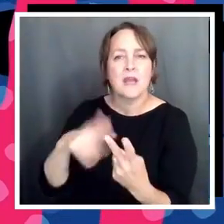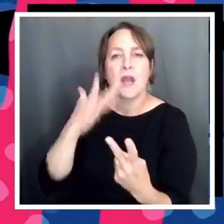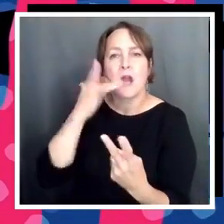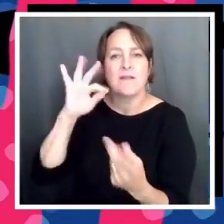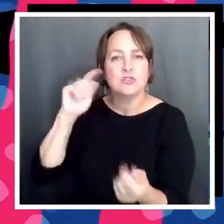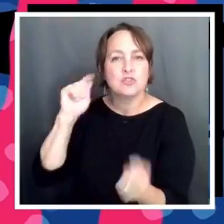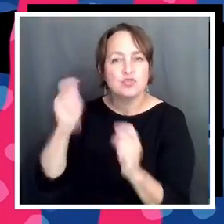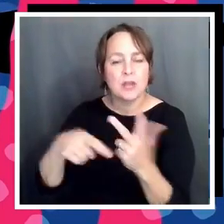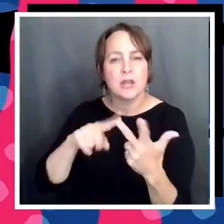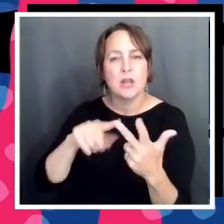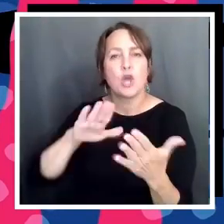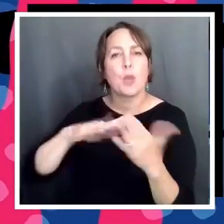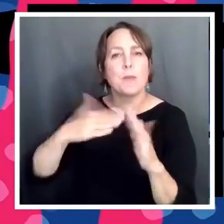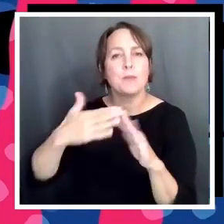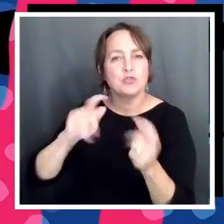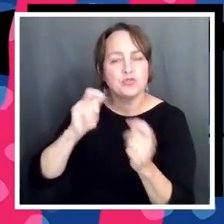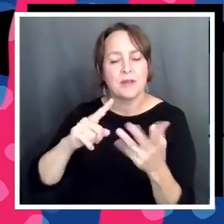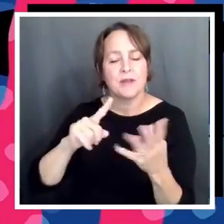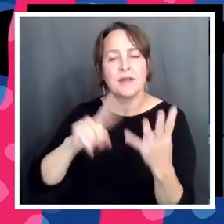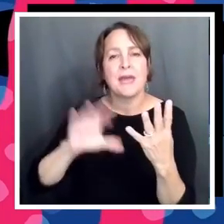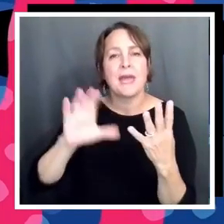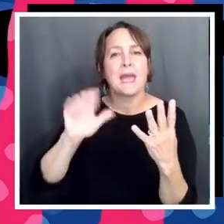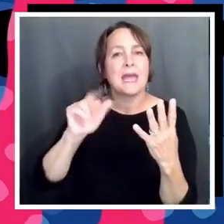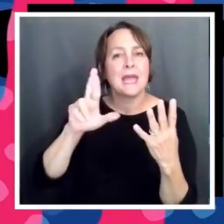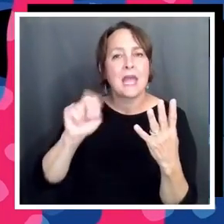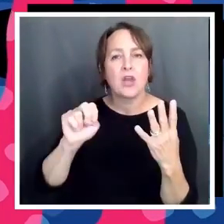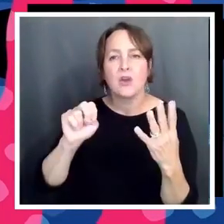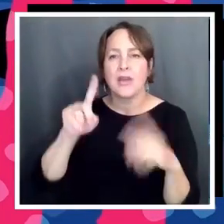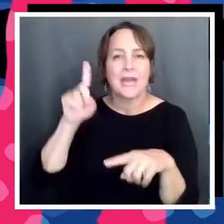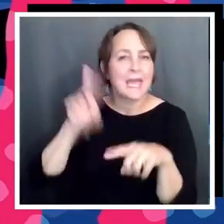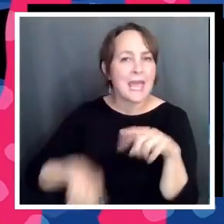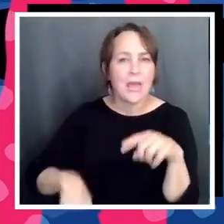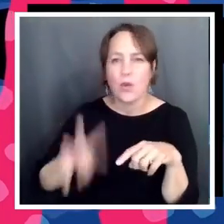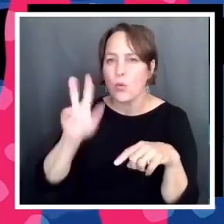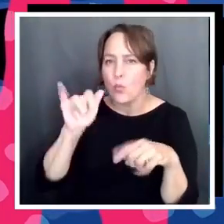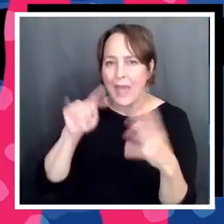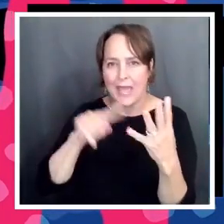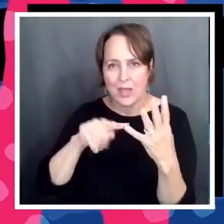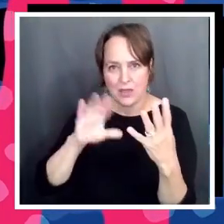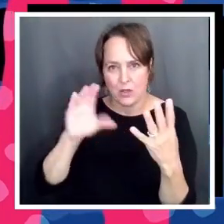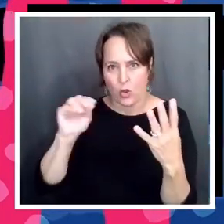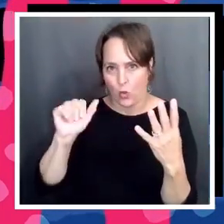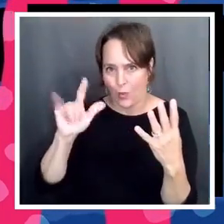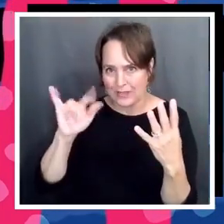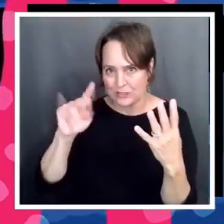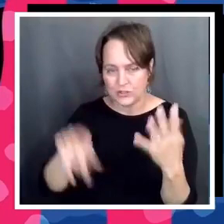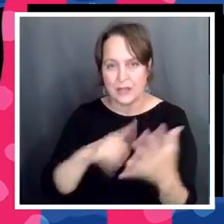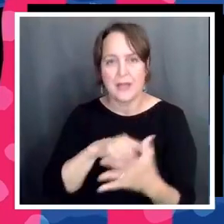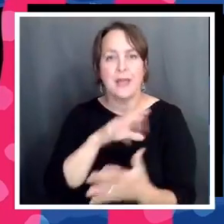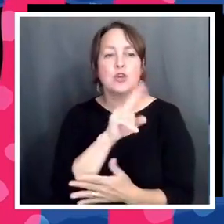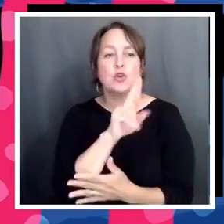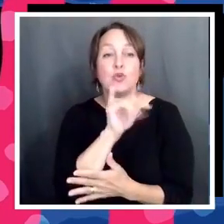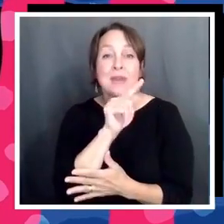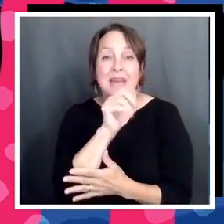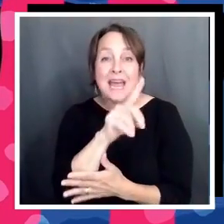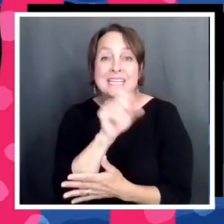SHOUT OUT TO MOM'S RISING,